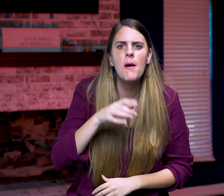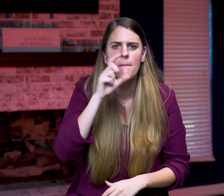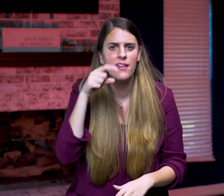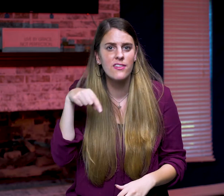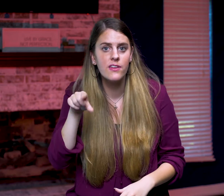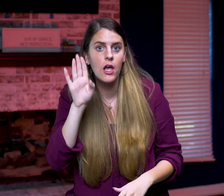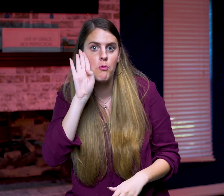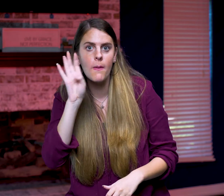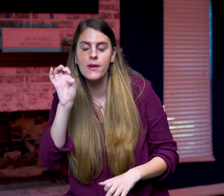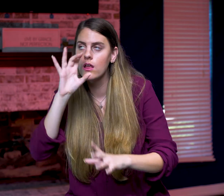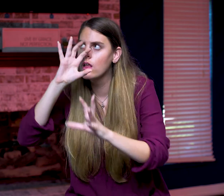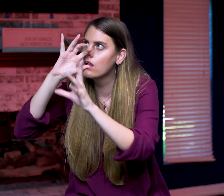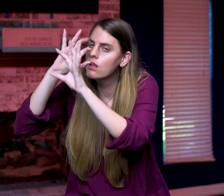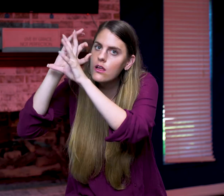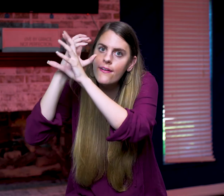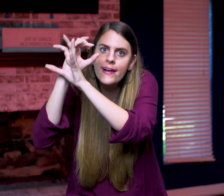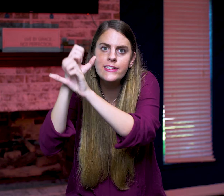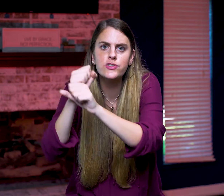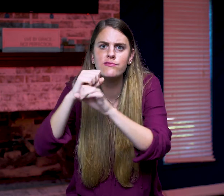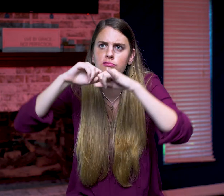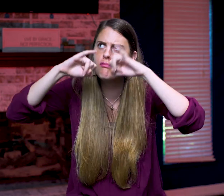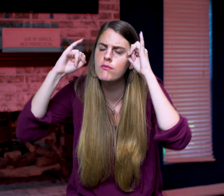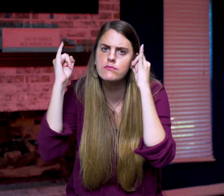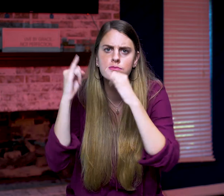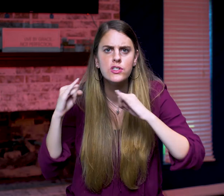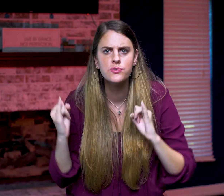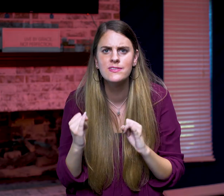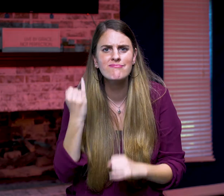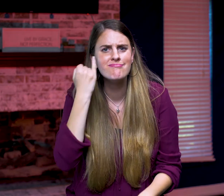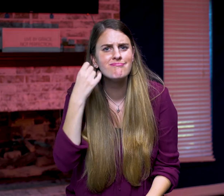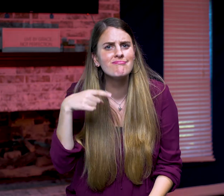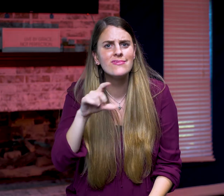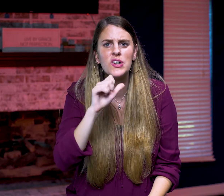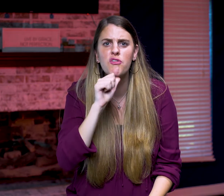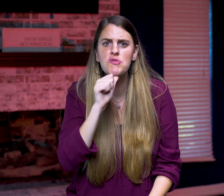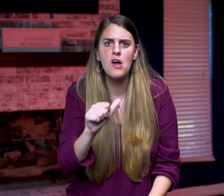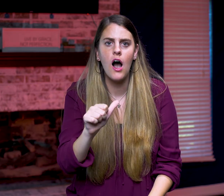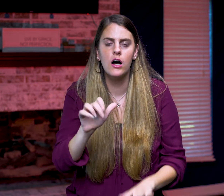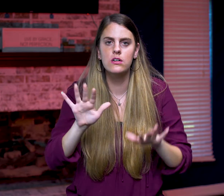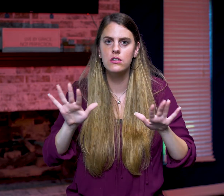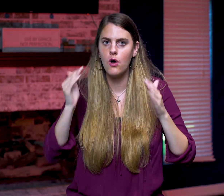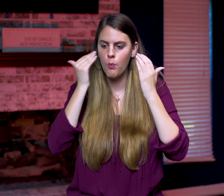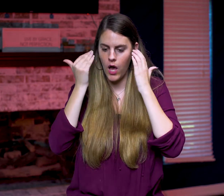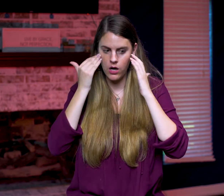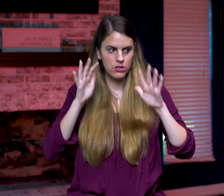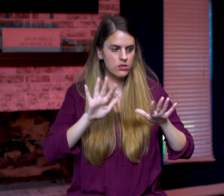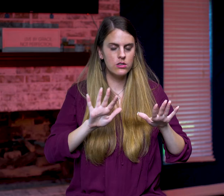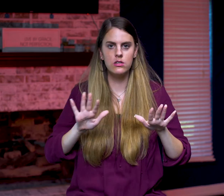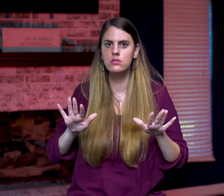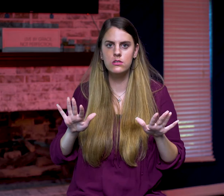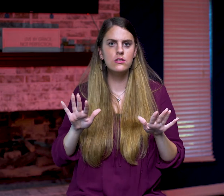because they’ll be enticed into idolatry if they’re not vigilant.